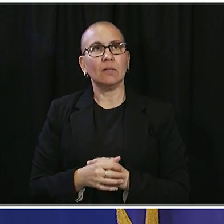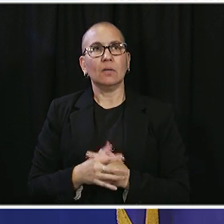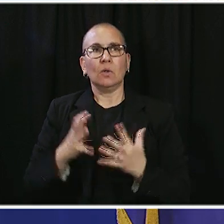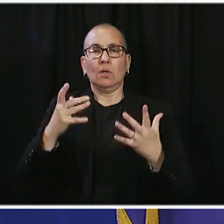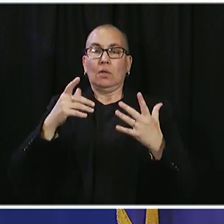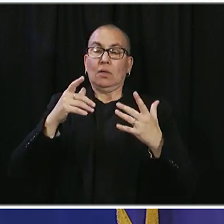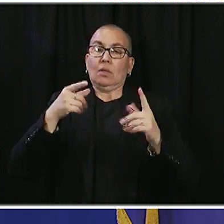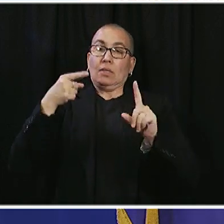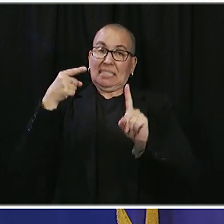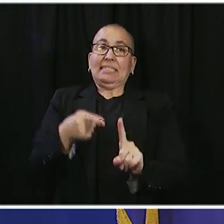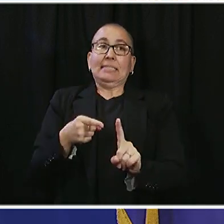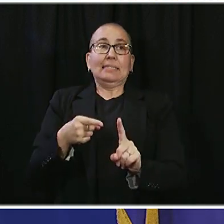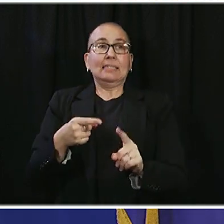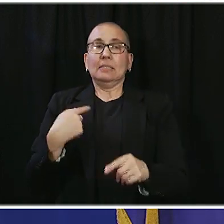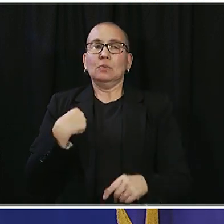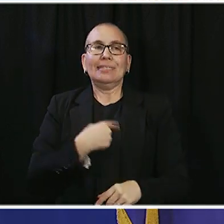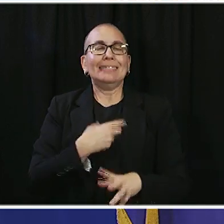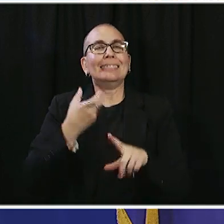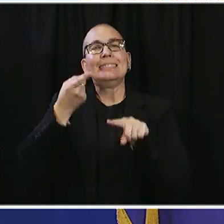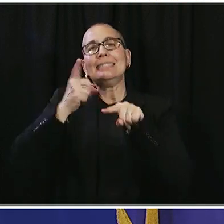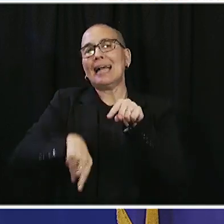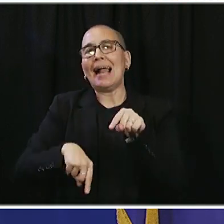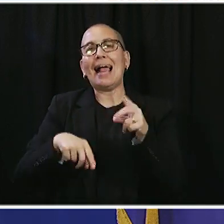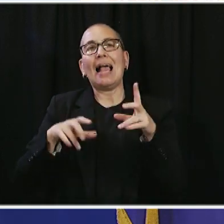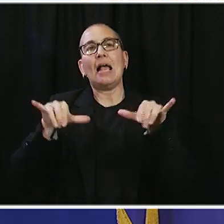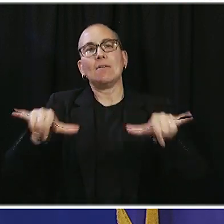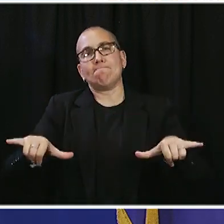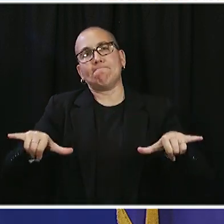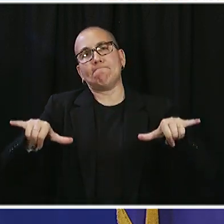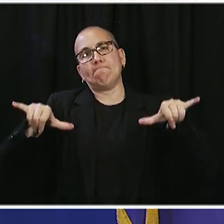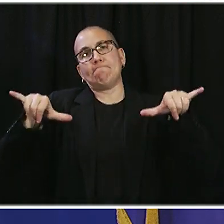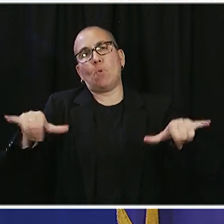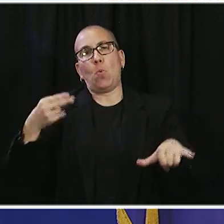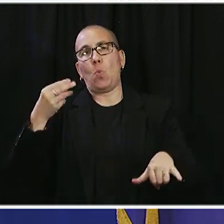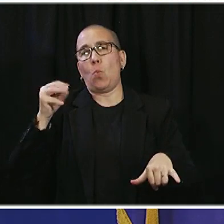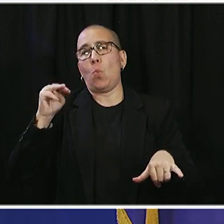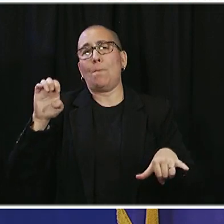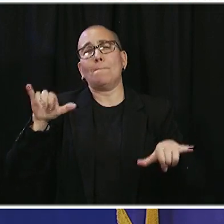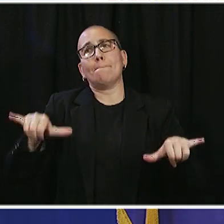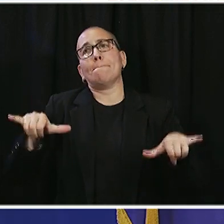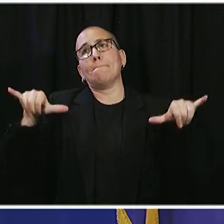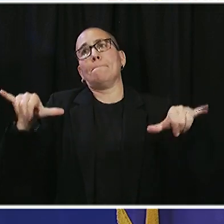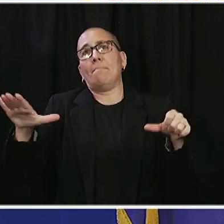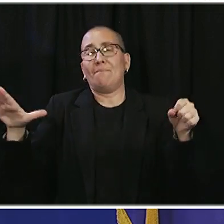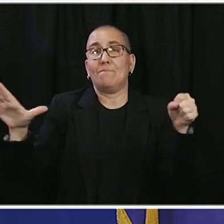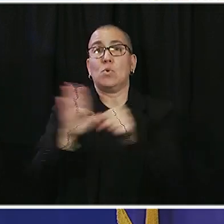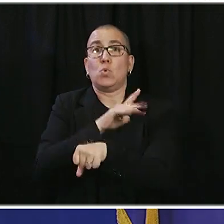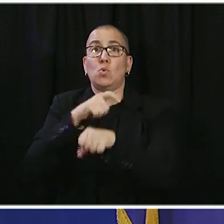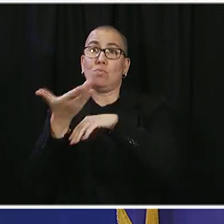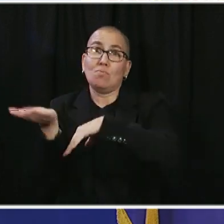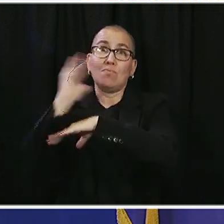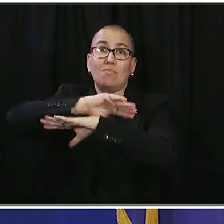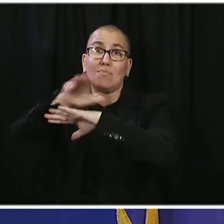WHEN WE TALKED ABOUT THE STATE OF EMERGENCY, THE END OF MARCH WHEN WE DID OUR FIRST STANDARD DEDUCTION ORDER, IT'S VERY CLEAR TO ME THAT WE ARE NOT GOING TO BE ABLE